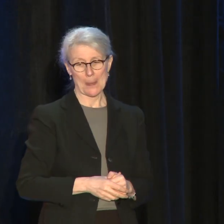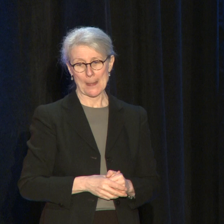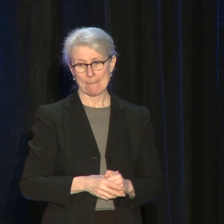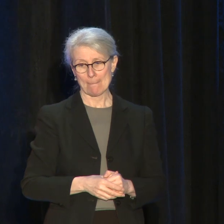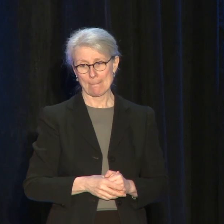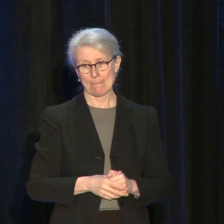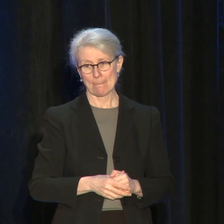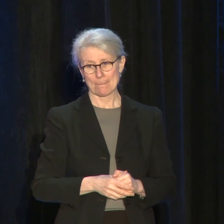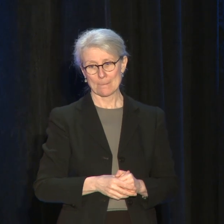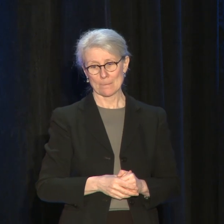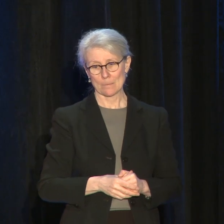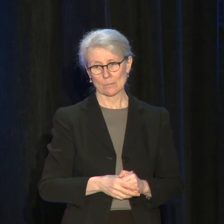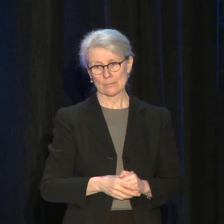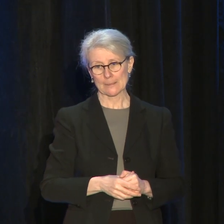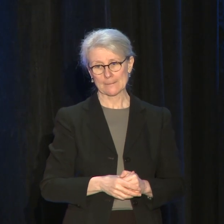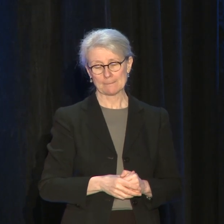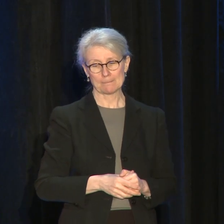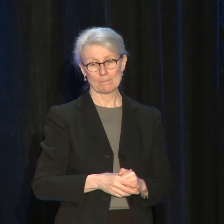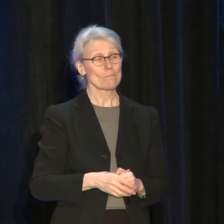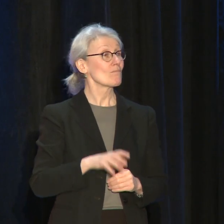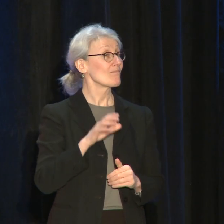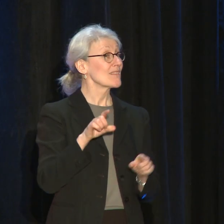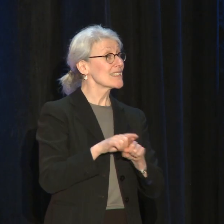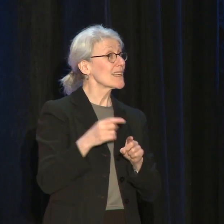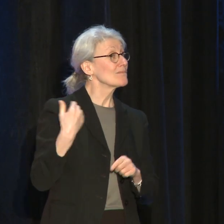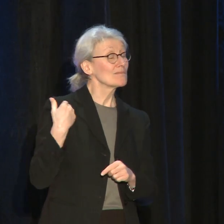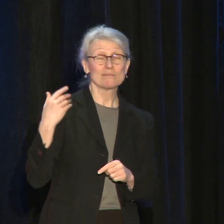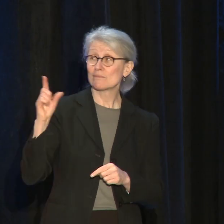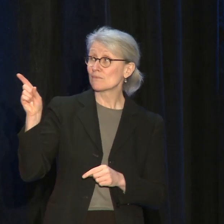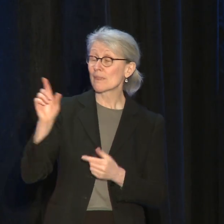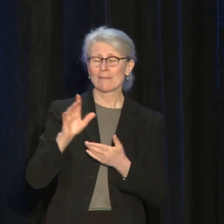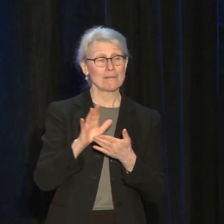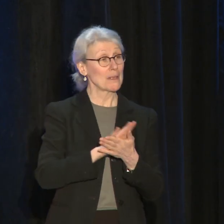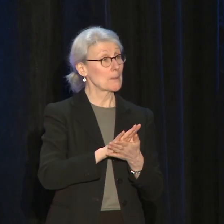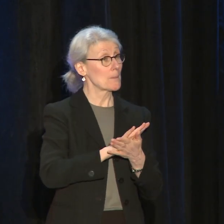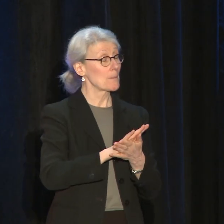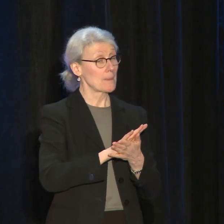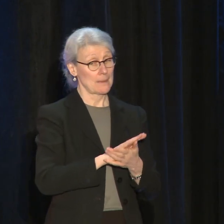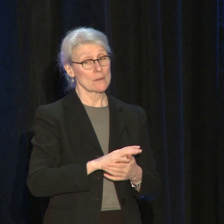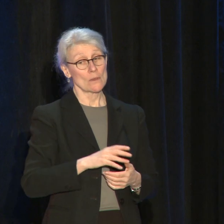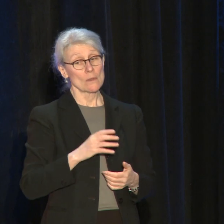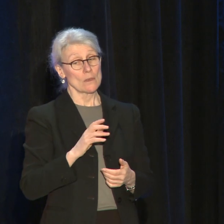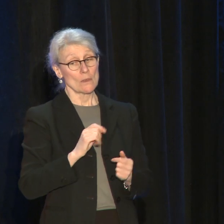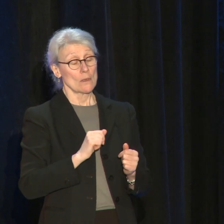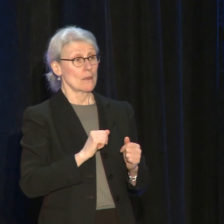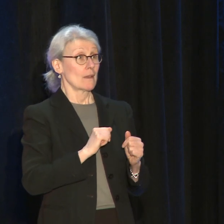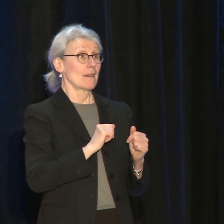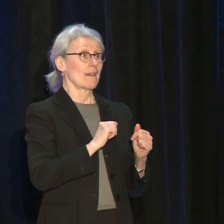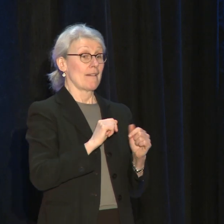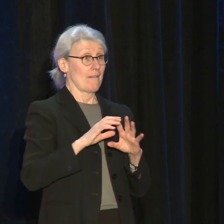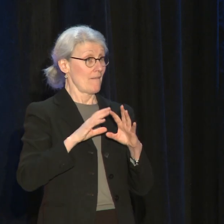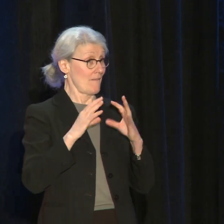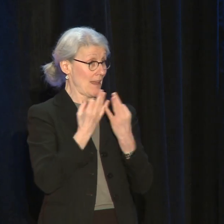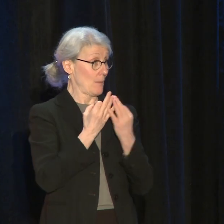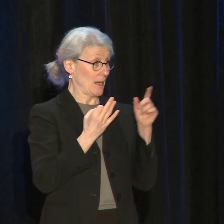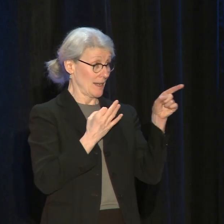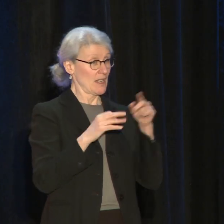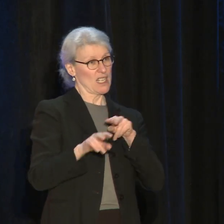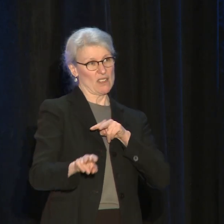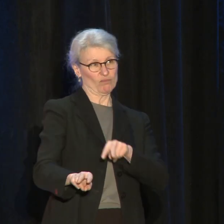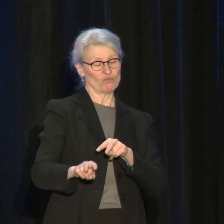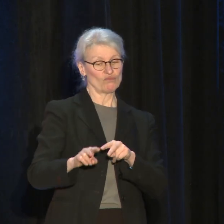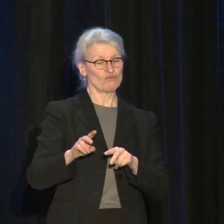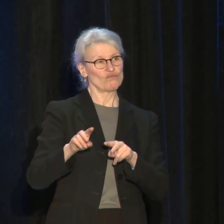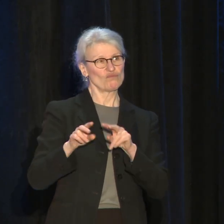As was mentioned in the film, there is a deep entanglement of family policing and the prison